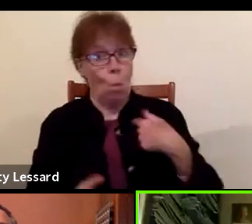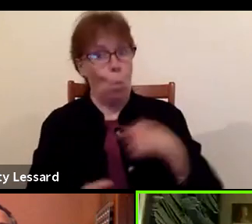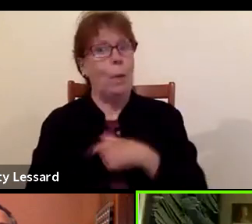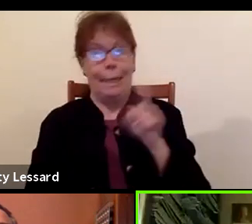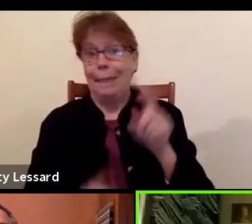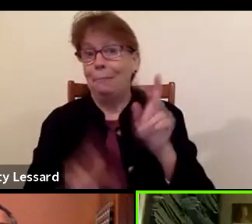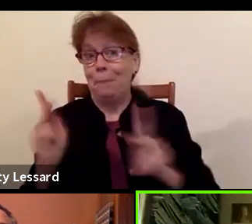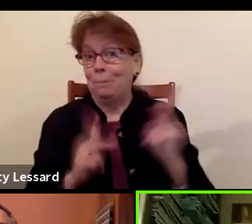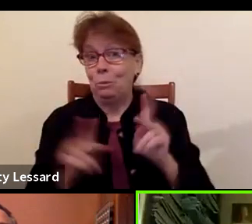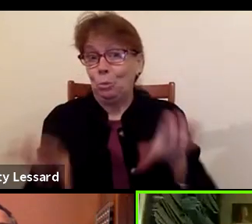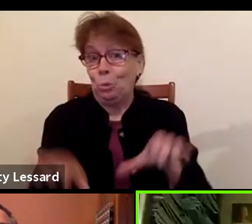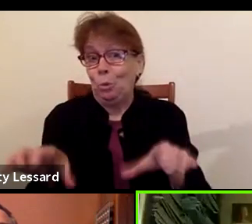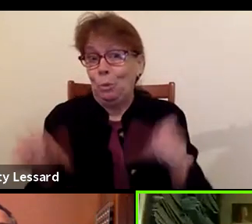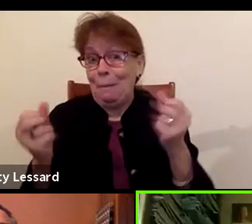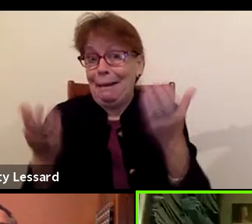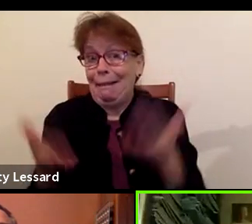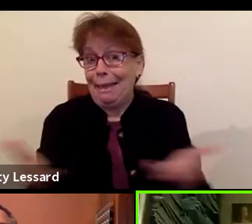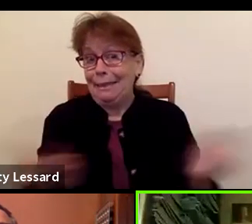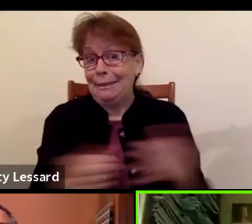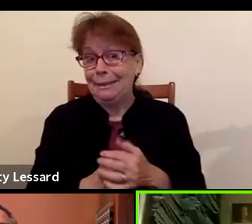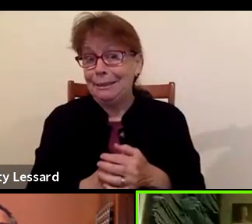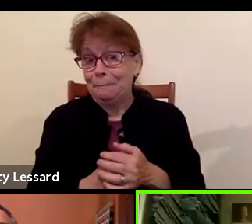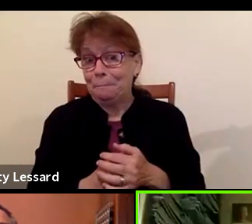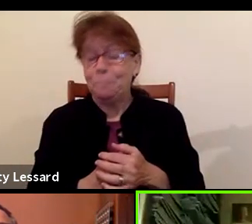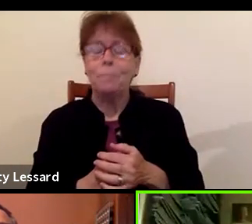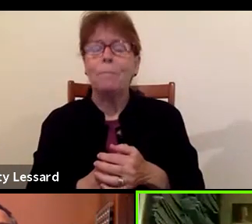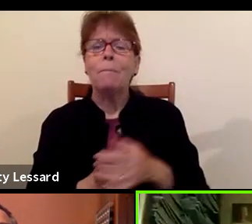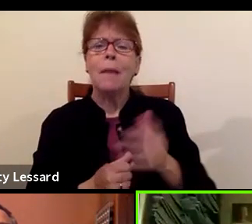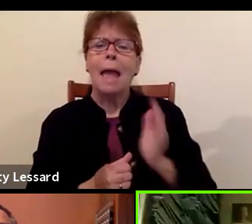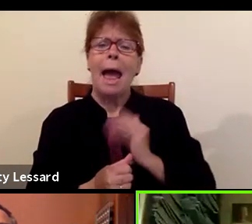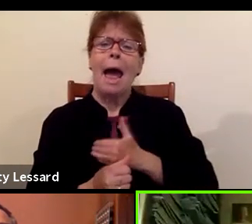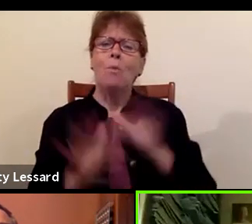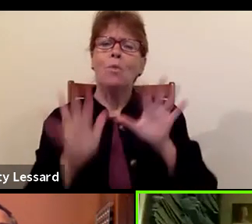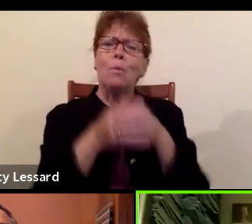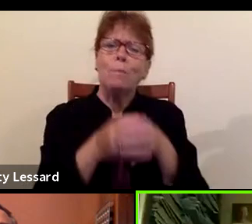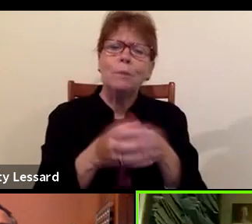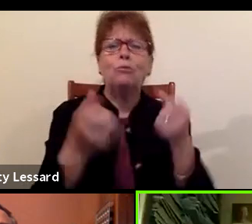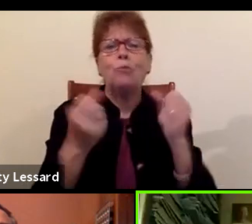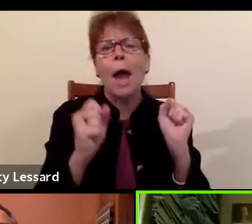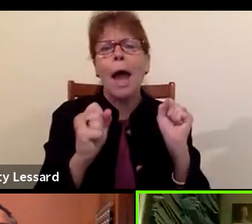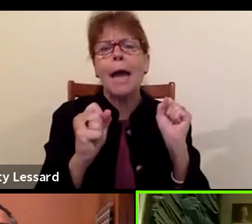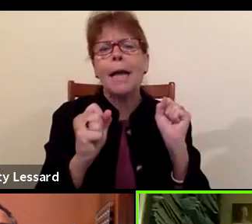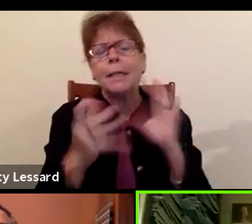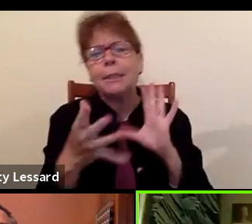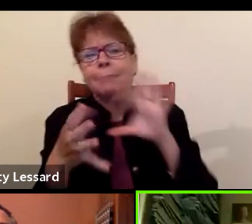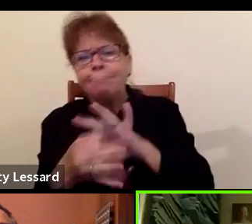So, get ahold of any of the officers on-line. There's a person that looks for volunteers.